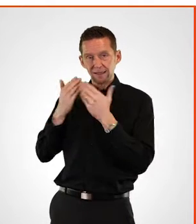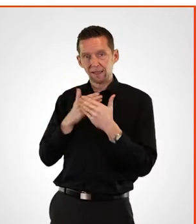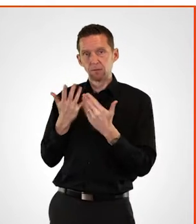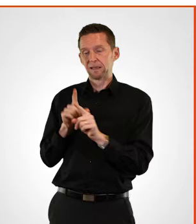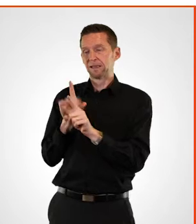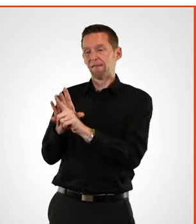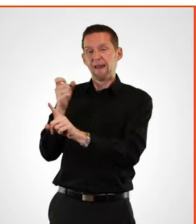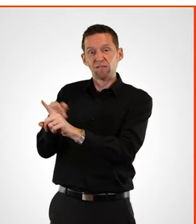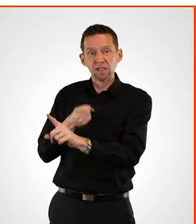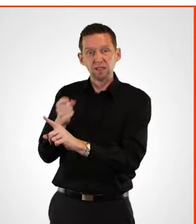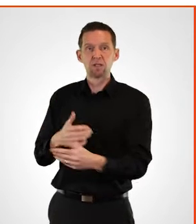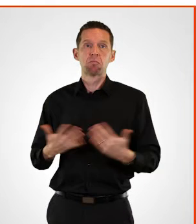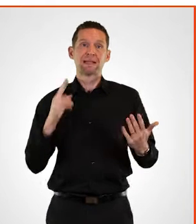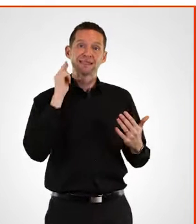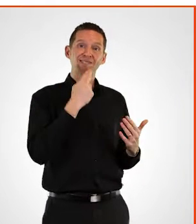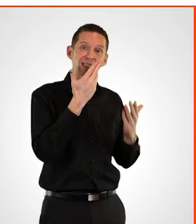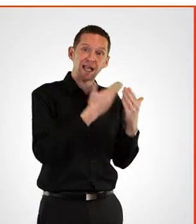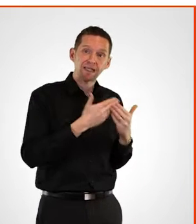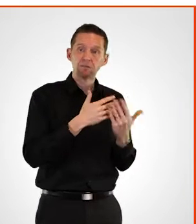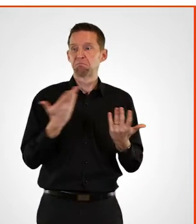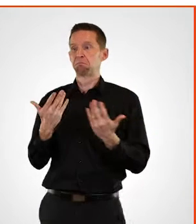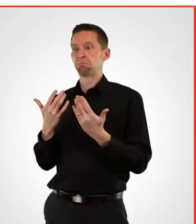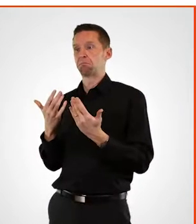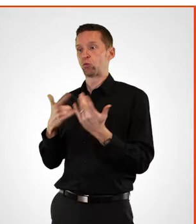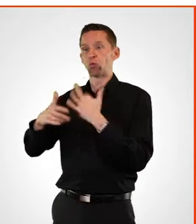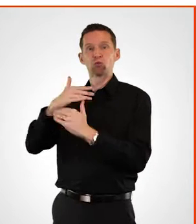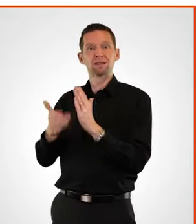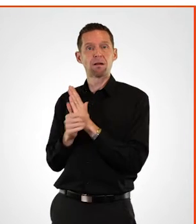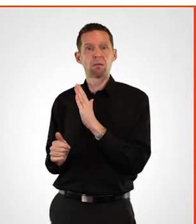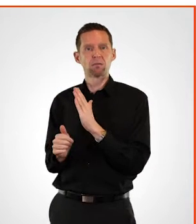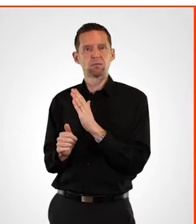study strategies, self-advocacy, deaf studies and social skills,